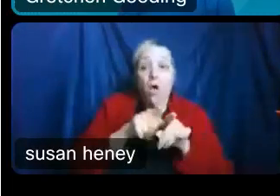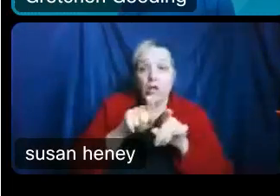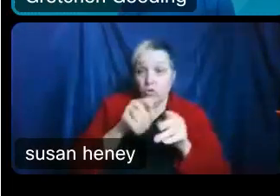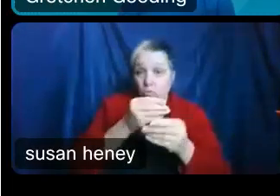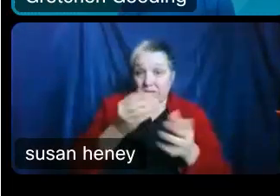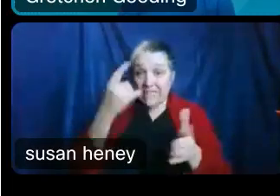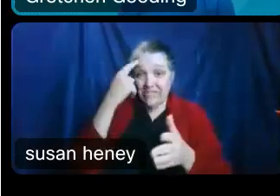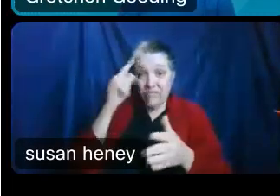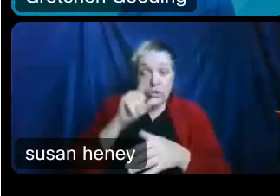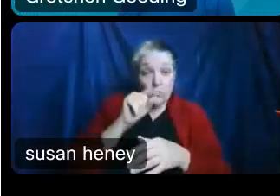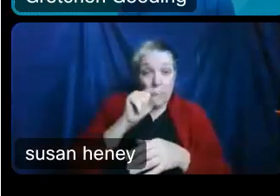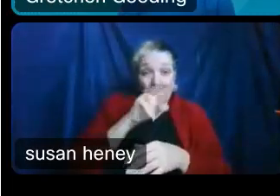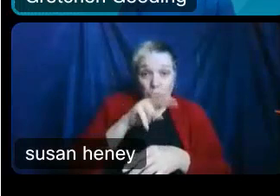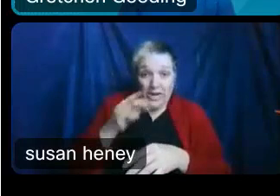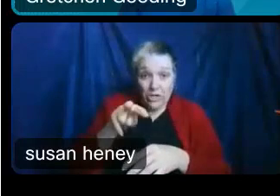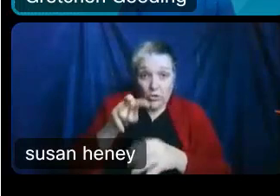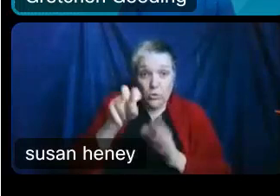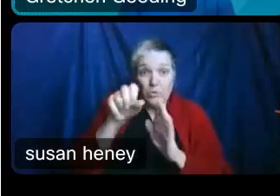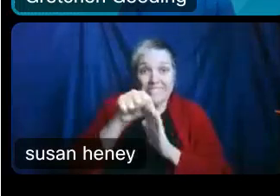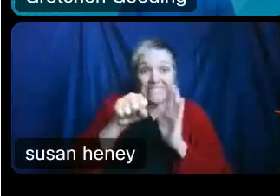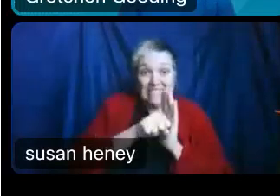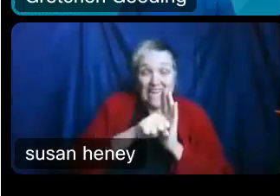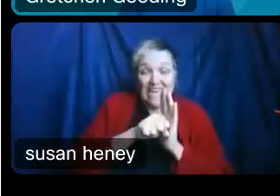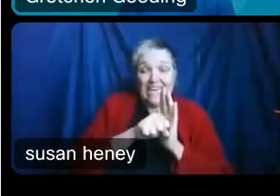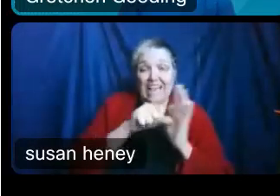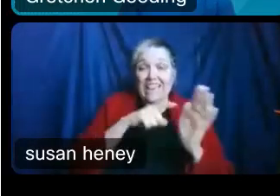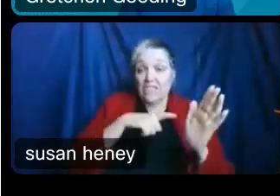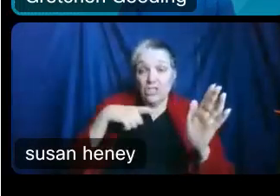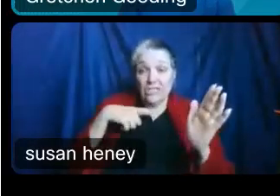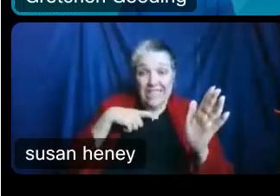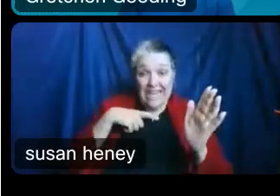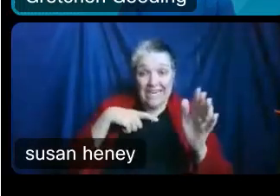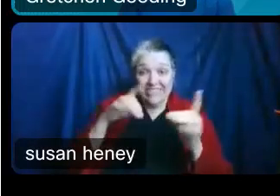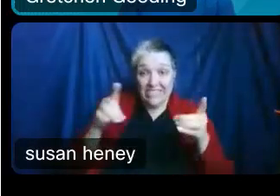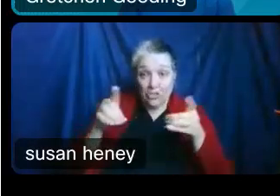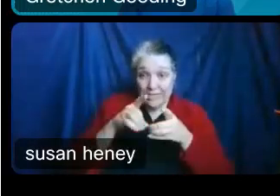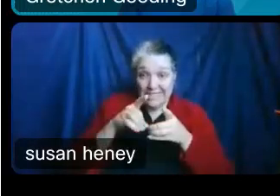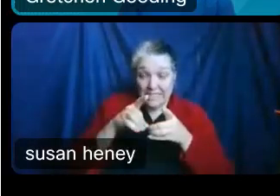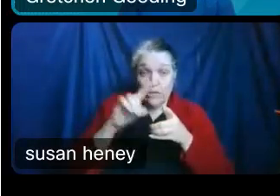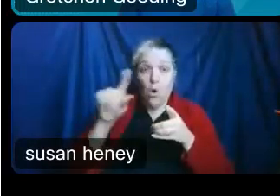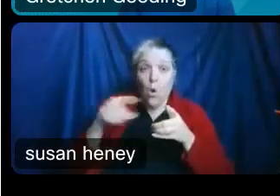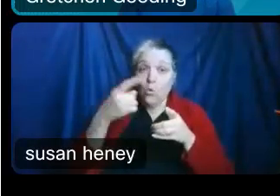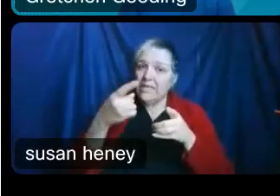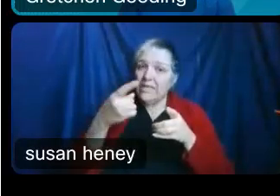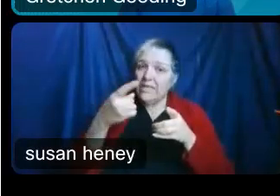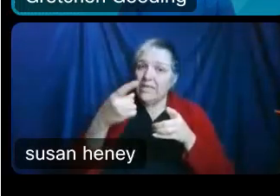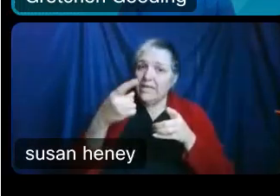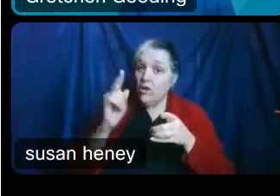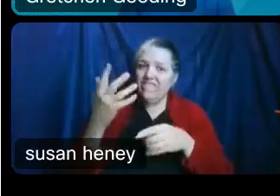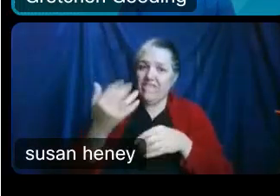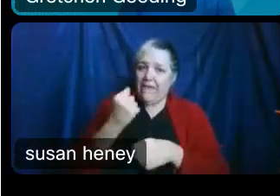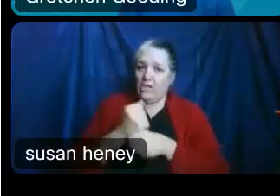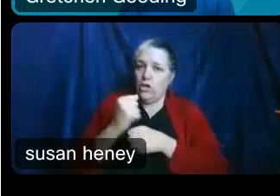2022 state legislative districts, which are only available in our 5-year release. And